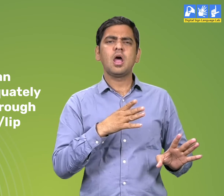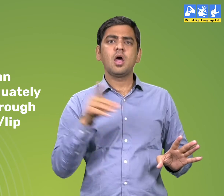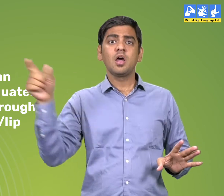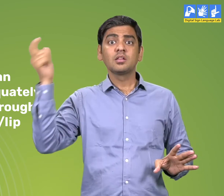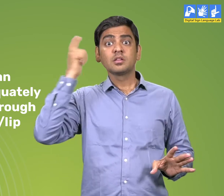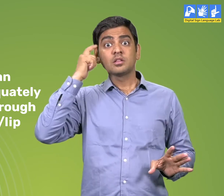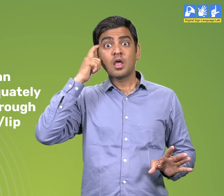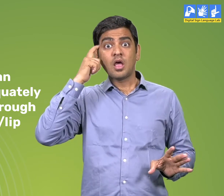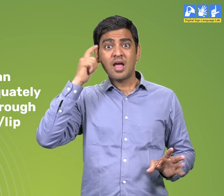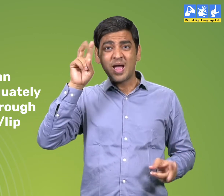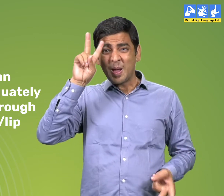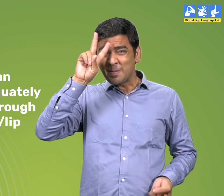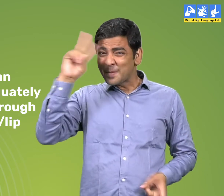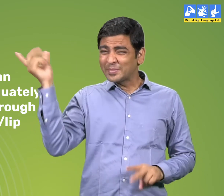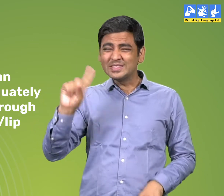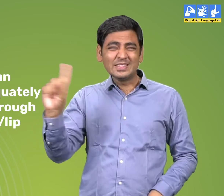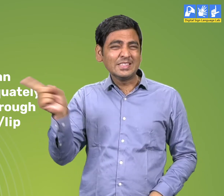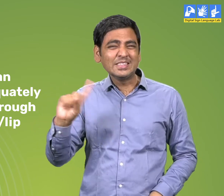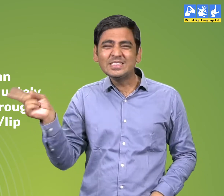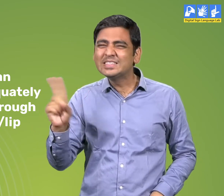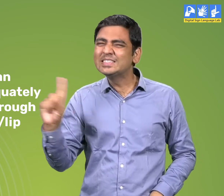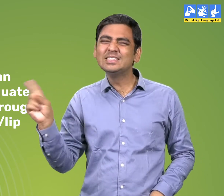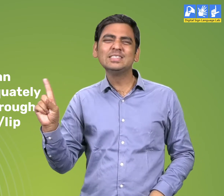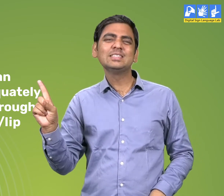This is a myth.